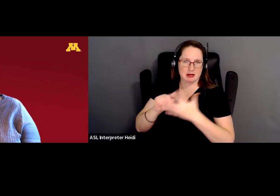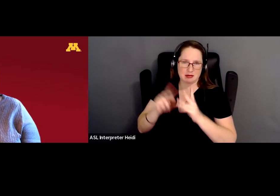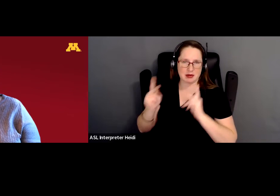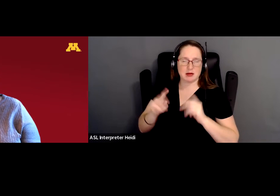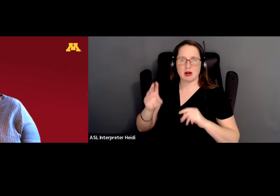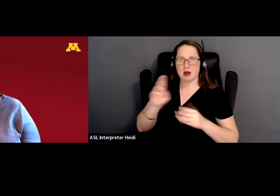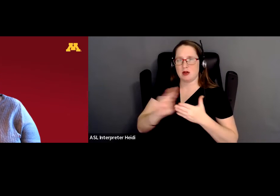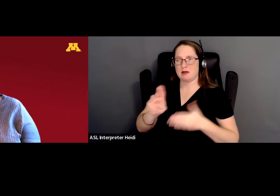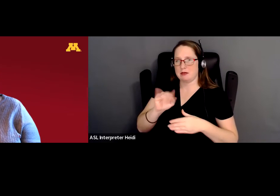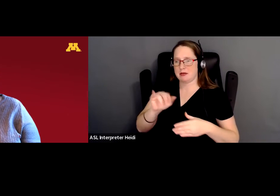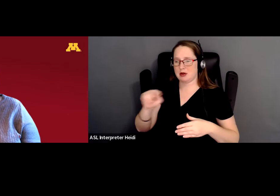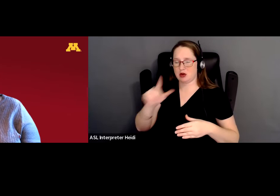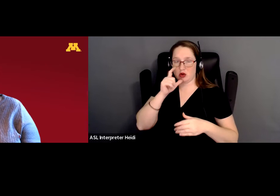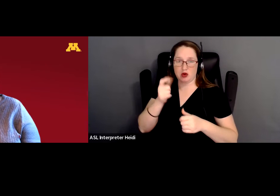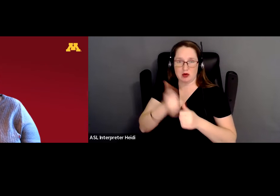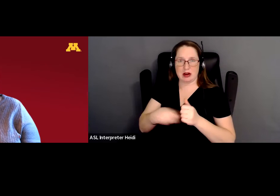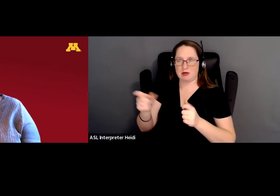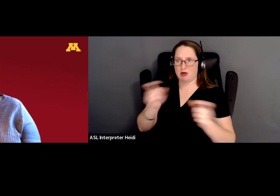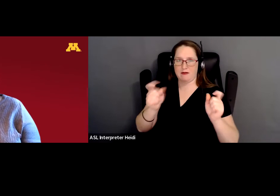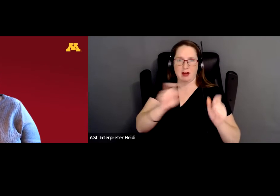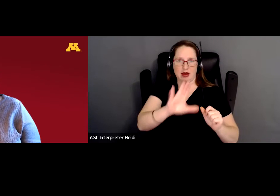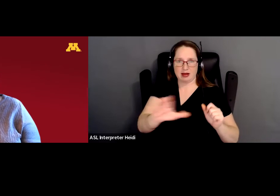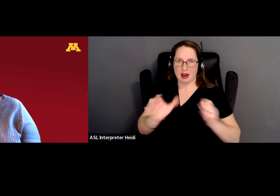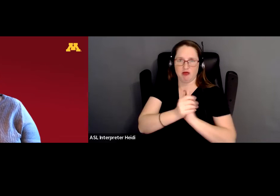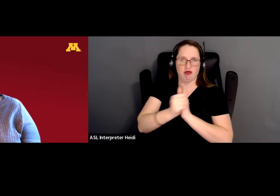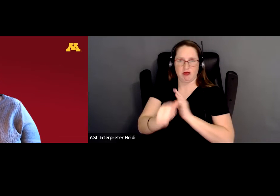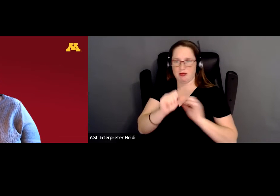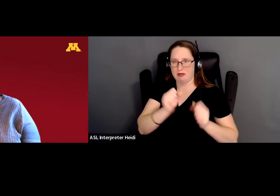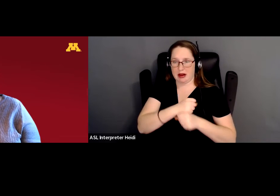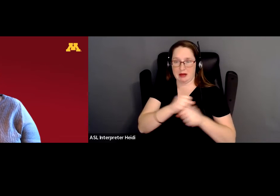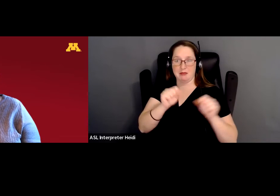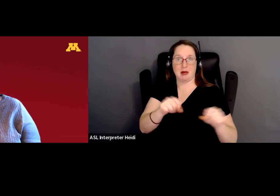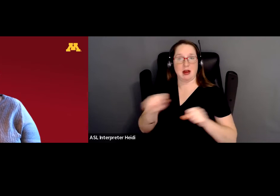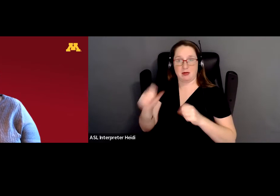each of whom bring their gifts and talents to making possible the information that we